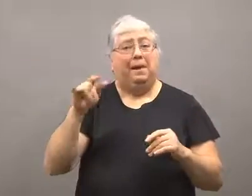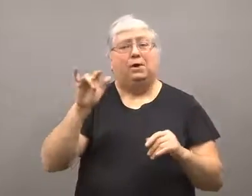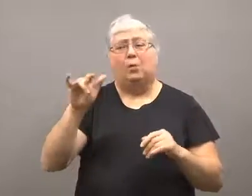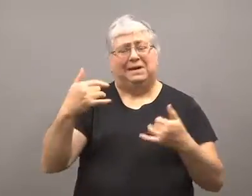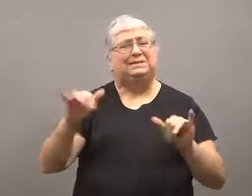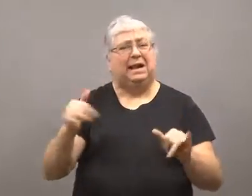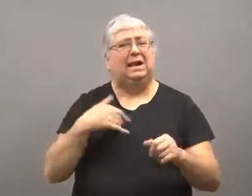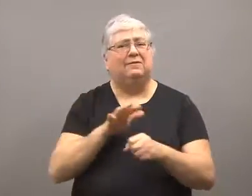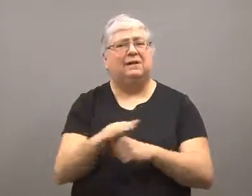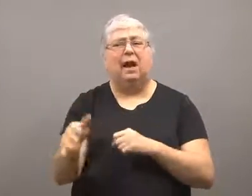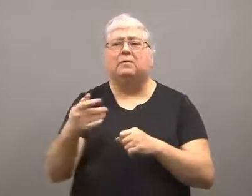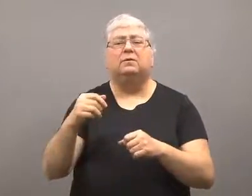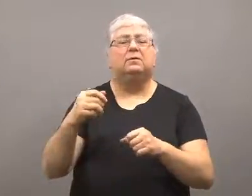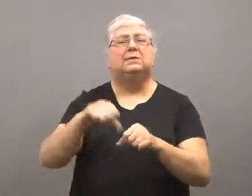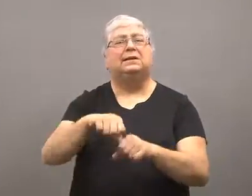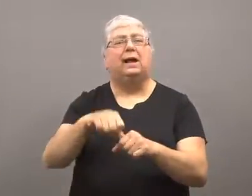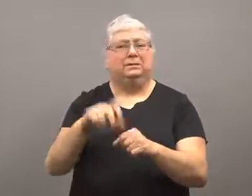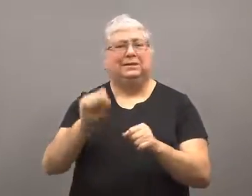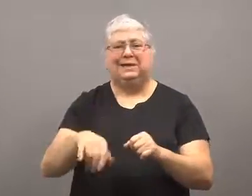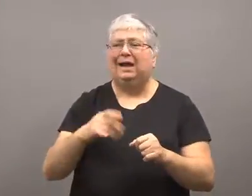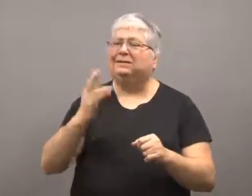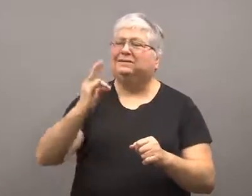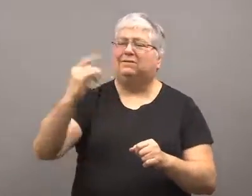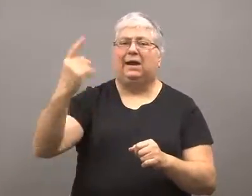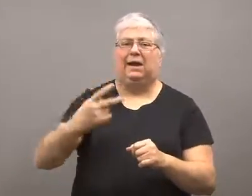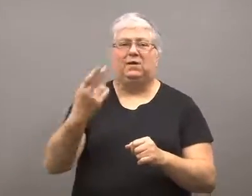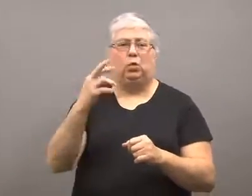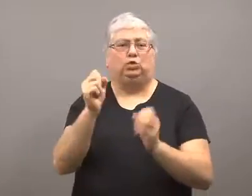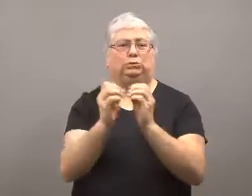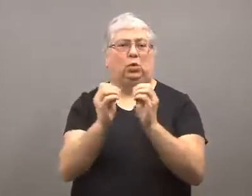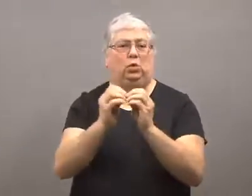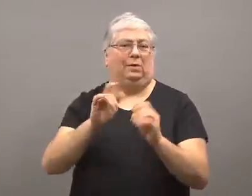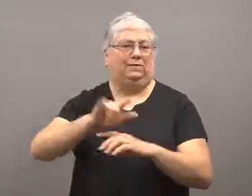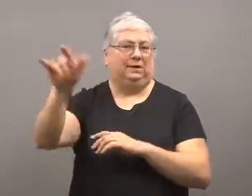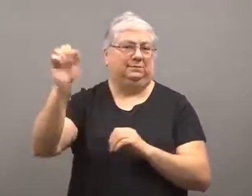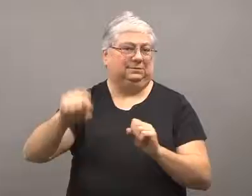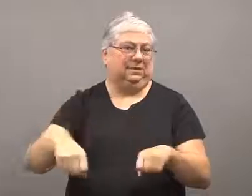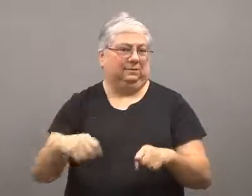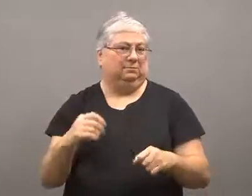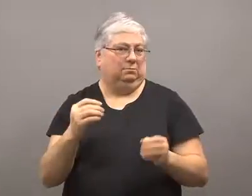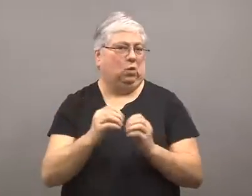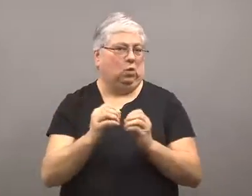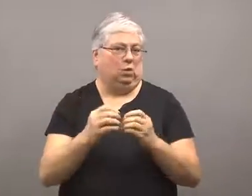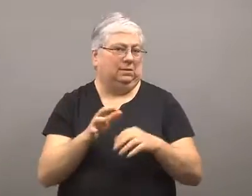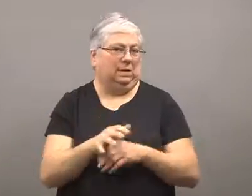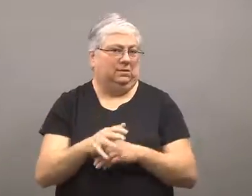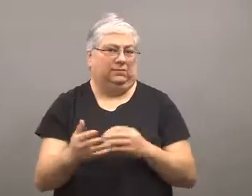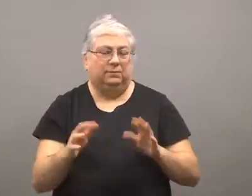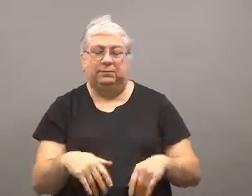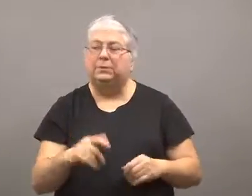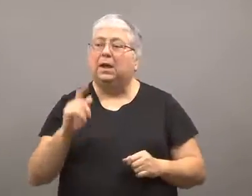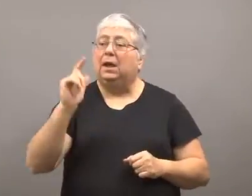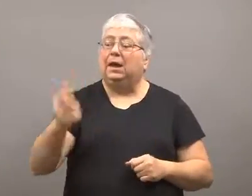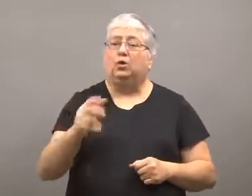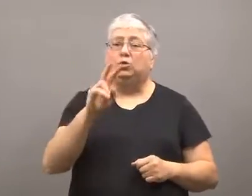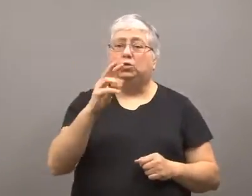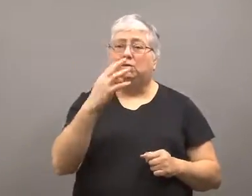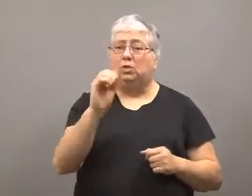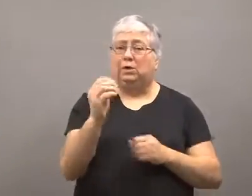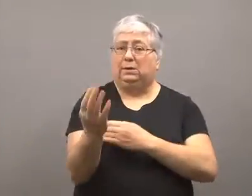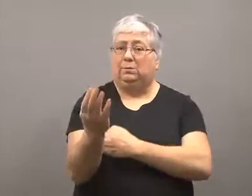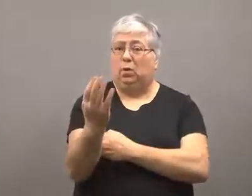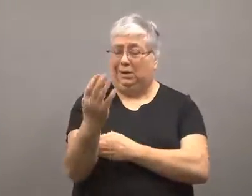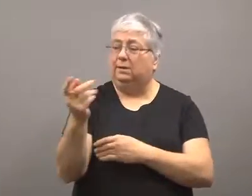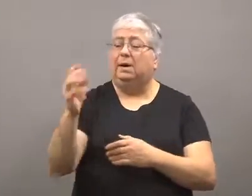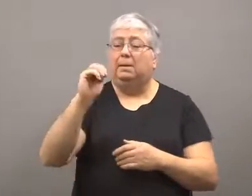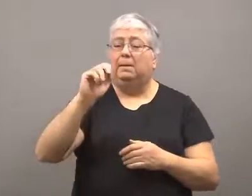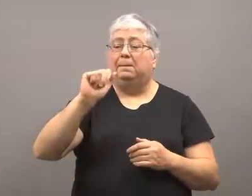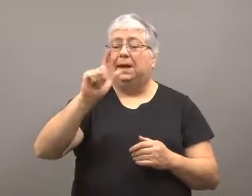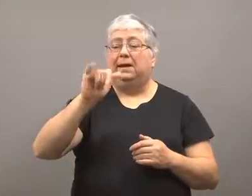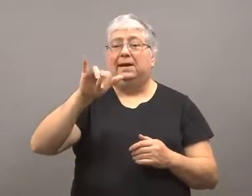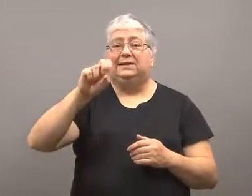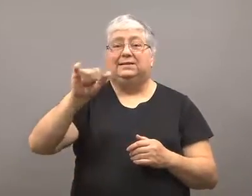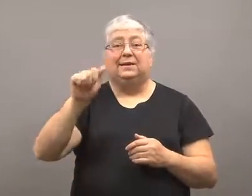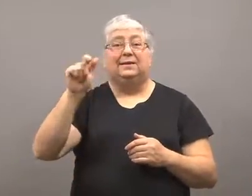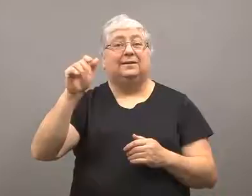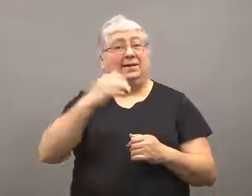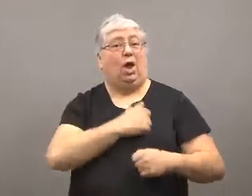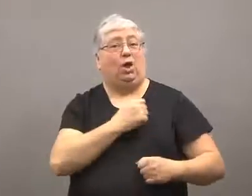The plane had 7.5 hours of fuel on board at that point.